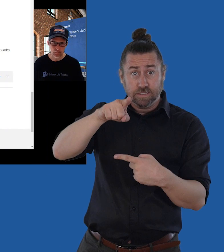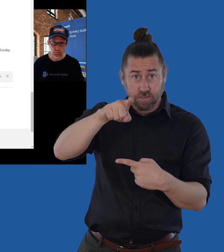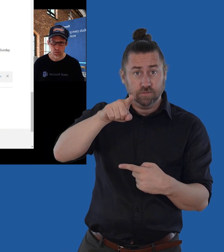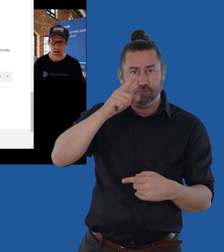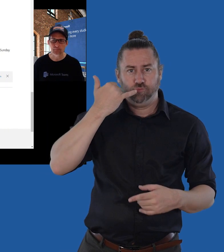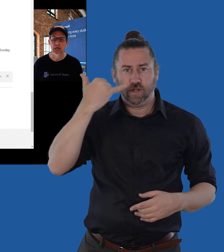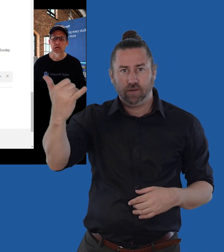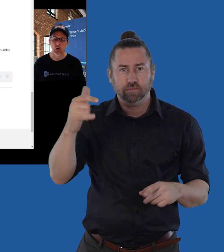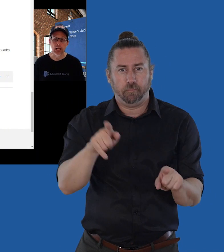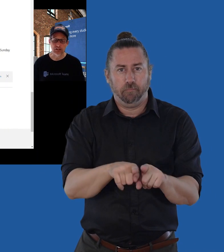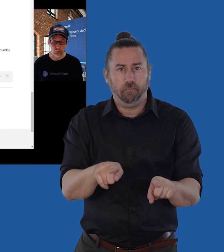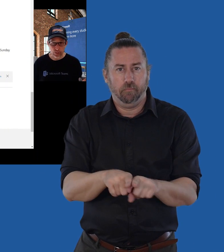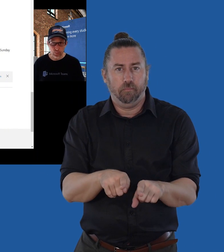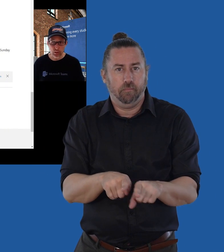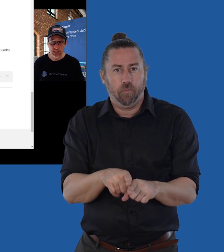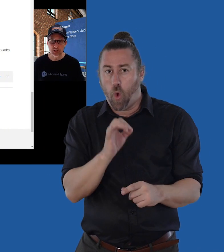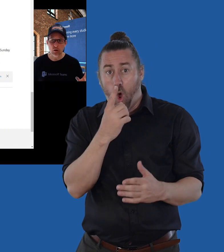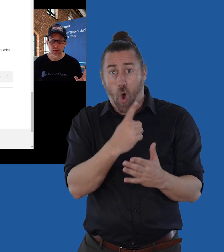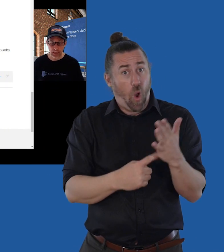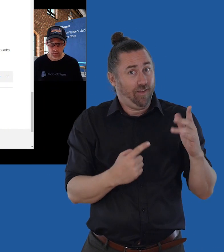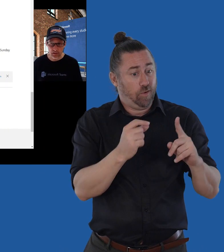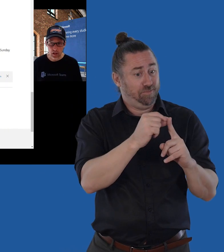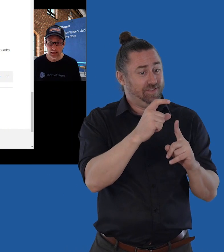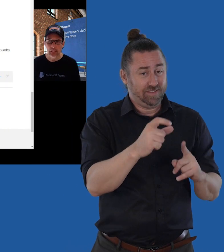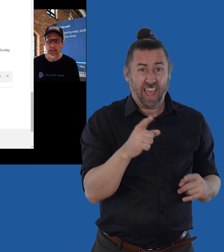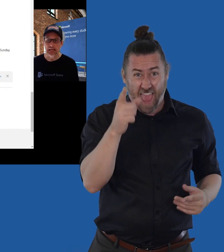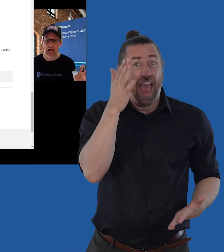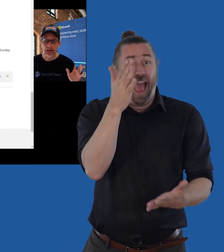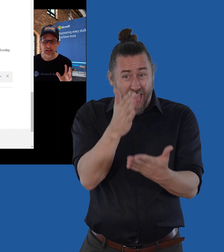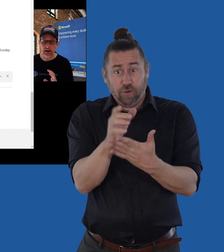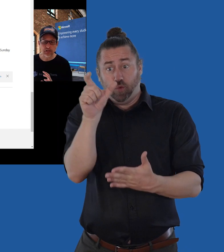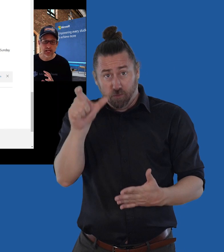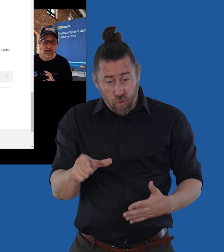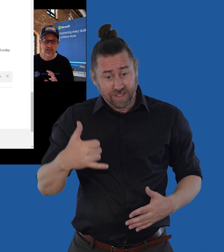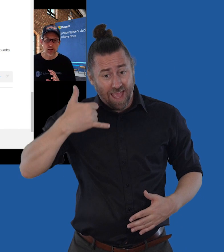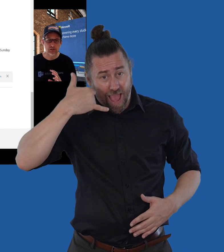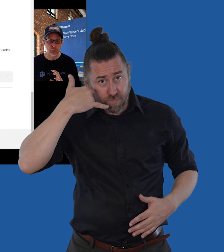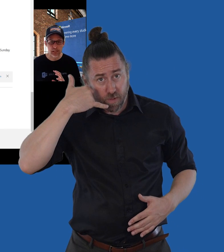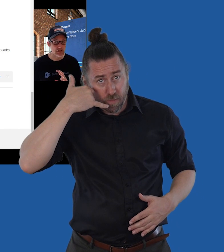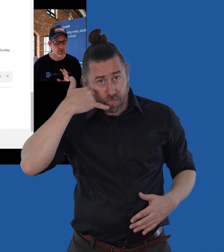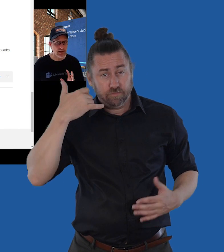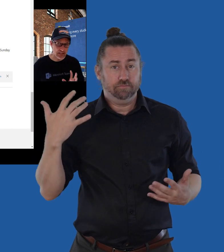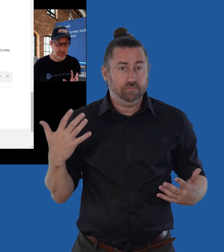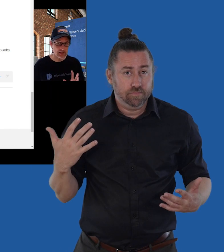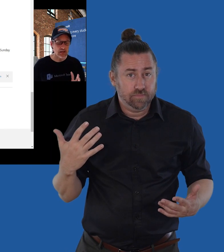Alright, so it's a real person on the end of the line, can't guarantee it's going to be any sort of accent,